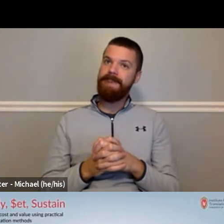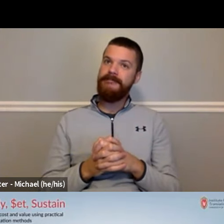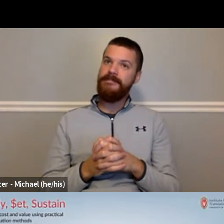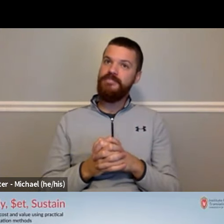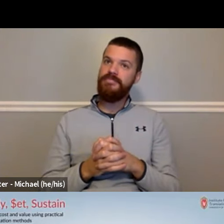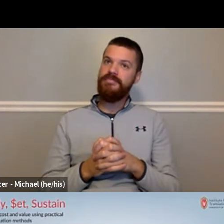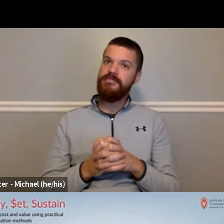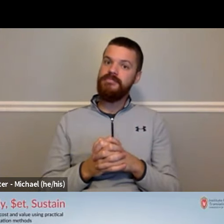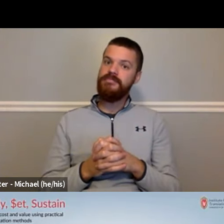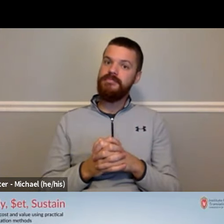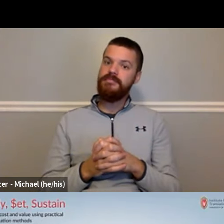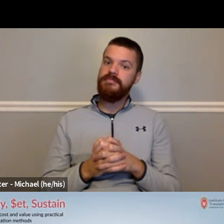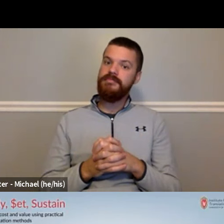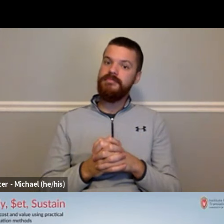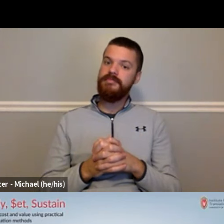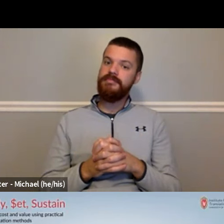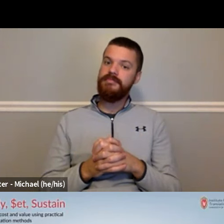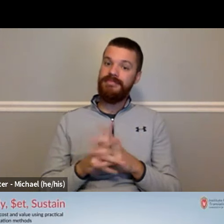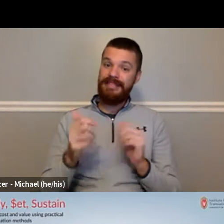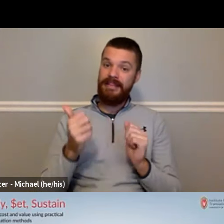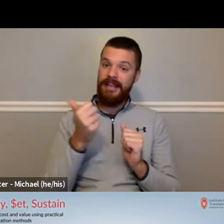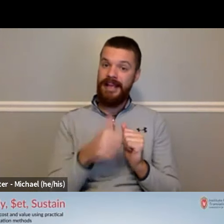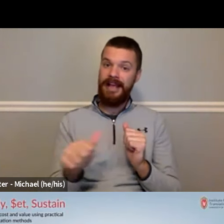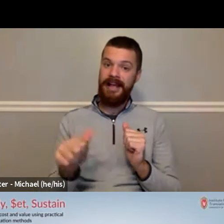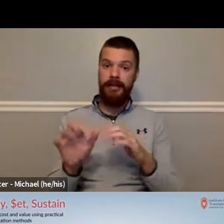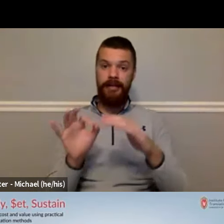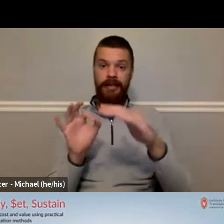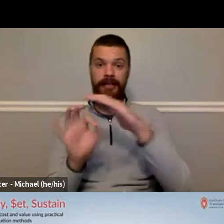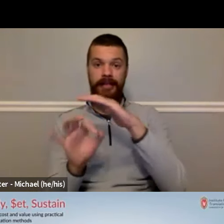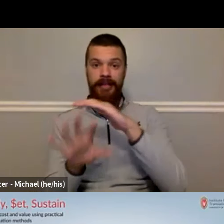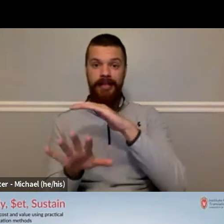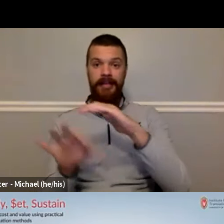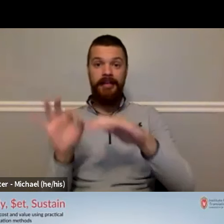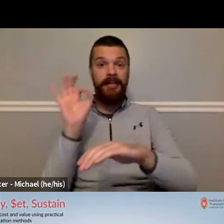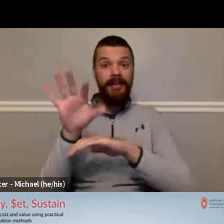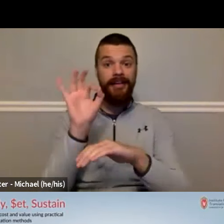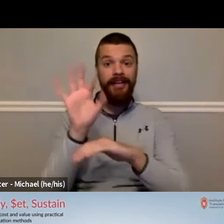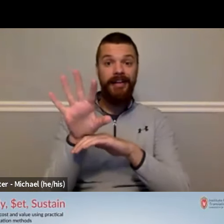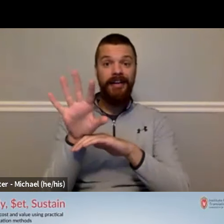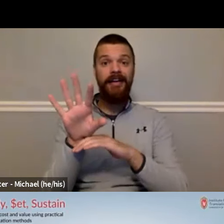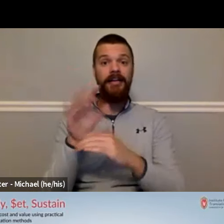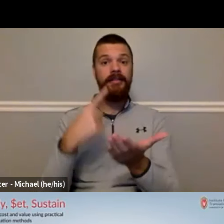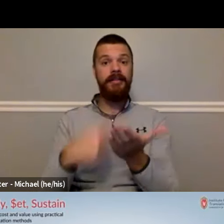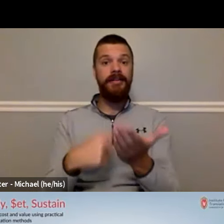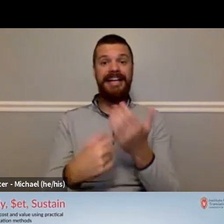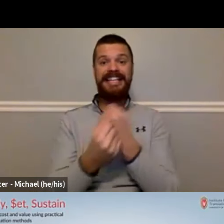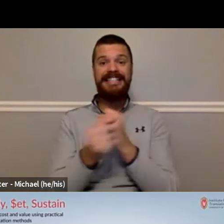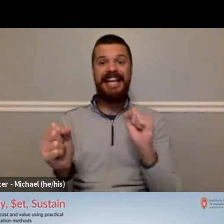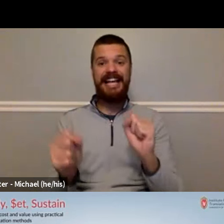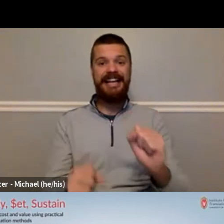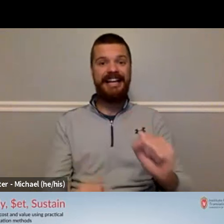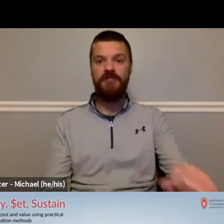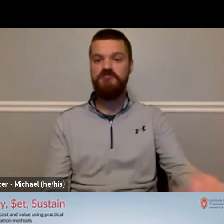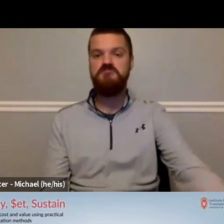Michelle Chui: implicit or explicit attempt to address the wii and PCs and I think that that's just that's just a major gap that i'm realizing.